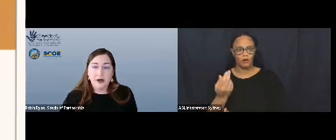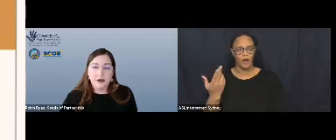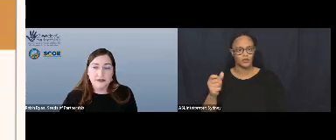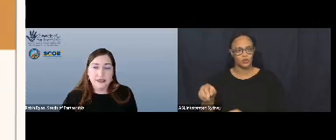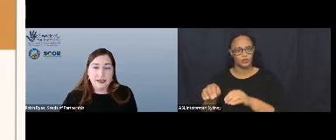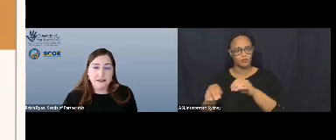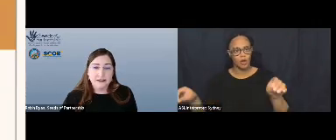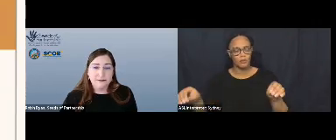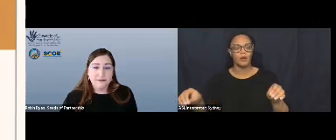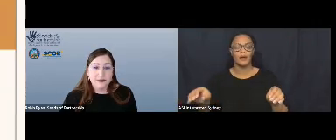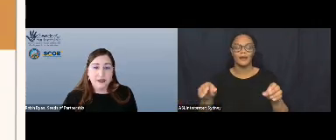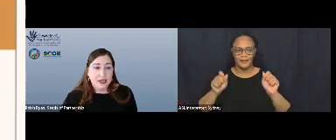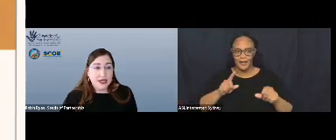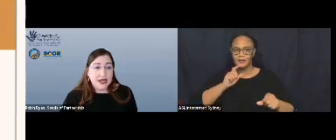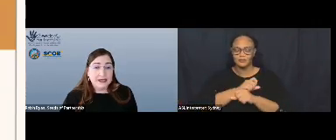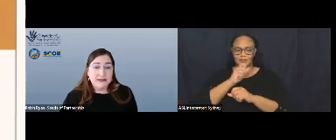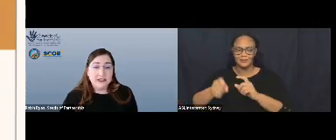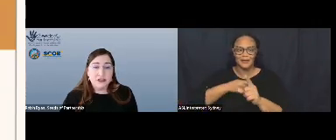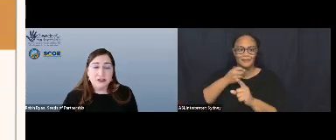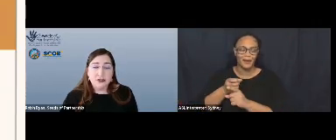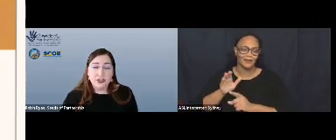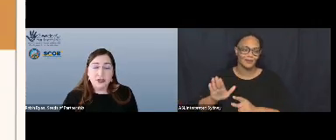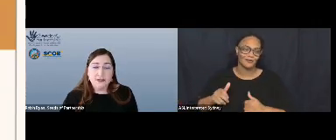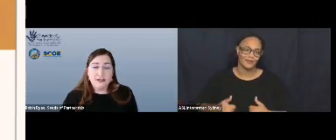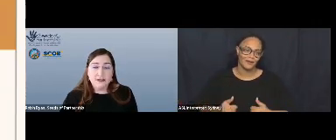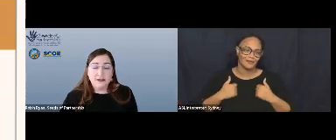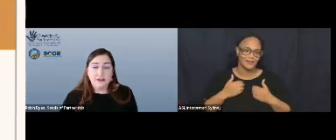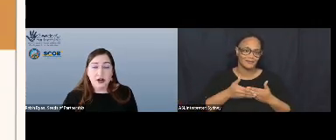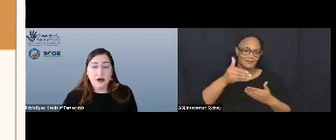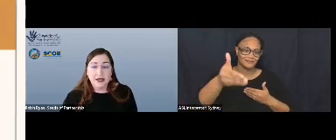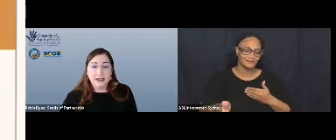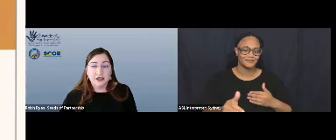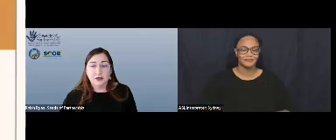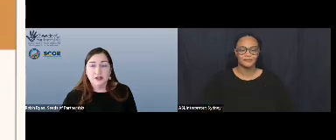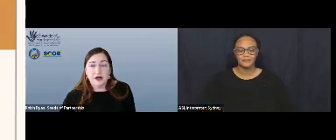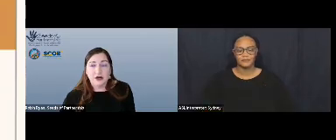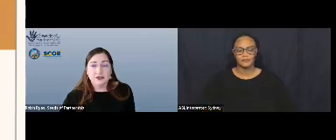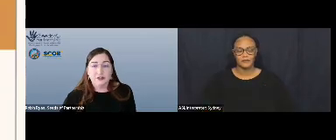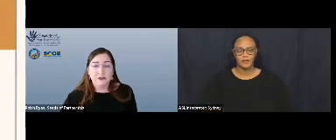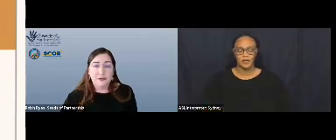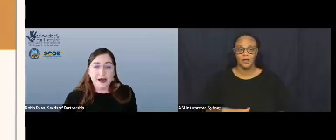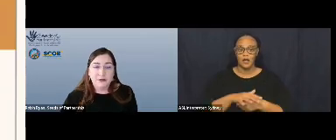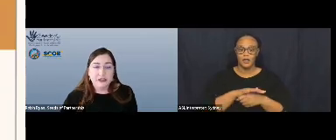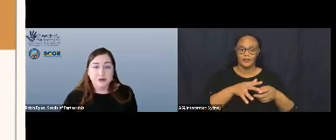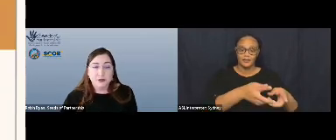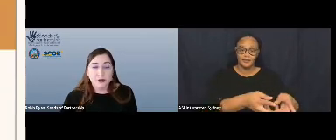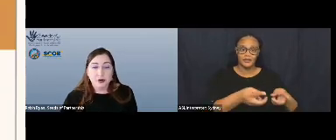for what comes next. As districts are adjusting to the law and including the alternative pathway to a